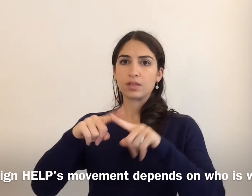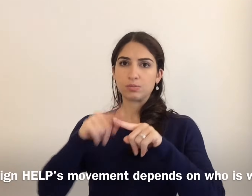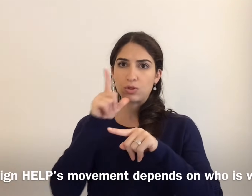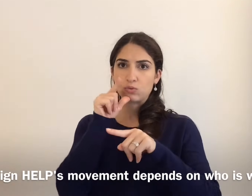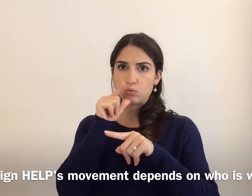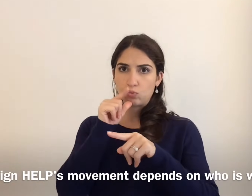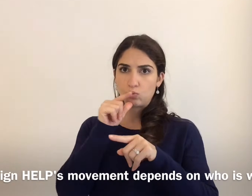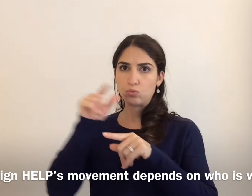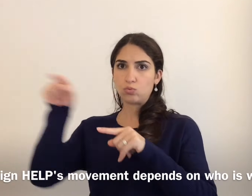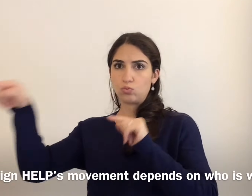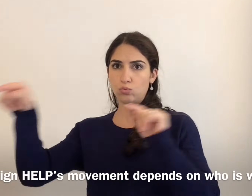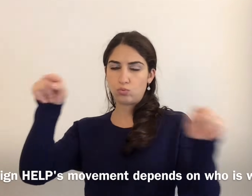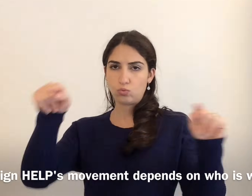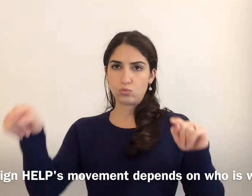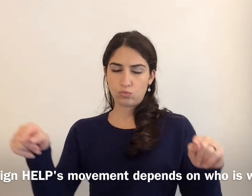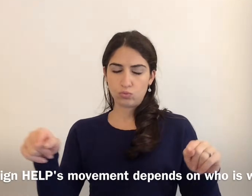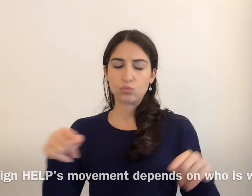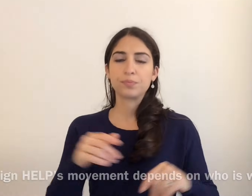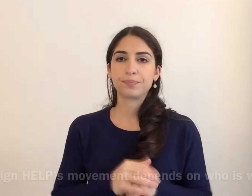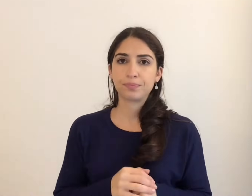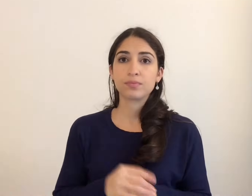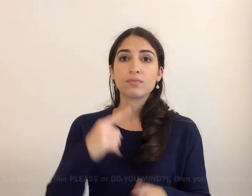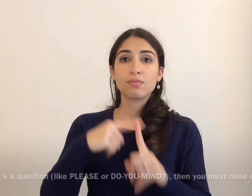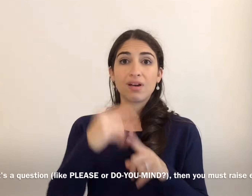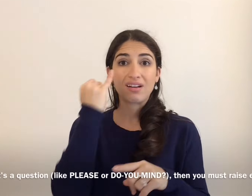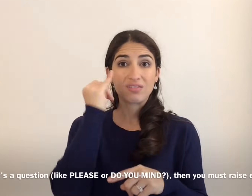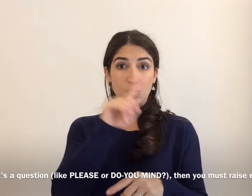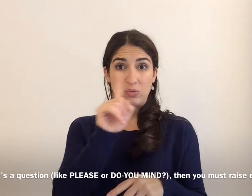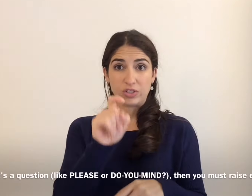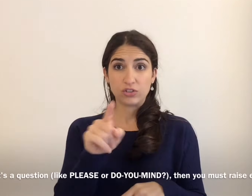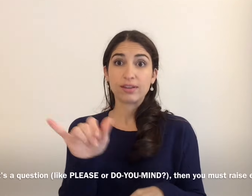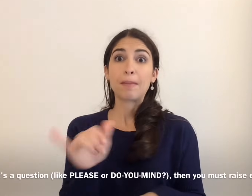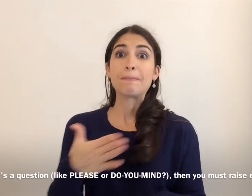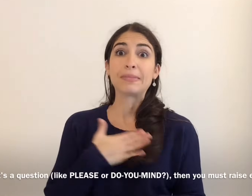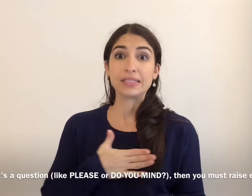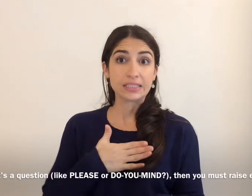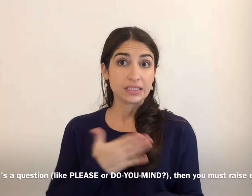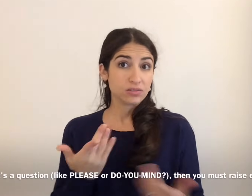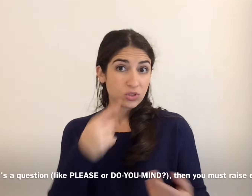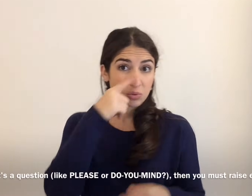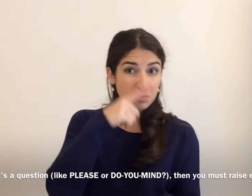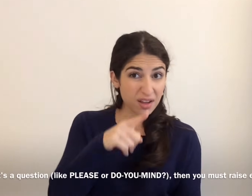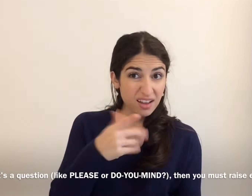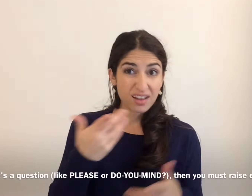directional depending on who is where. Plus, if it's a question like "please" or